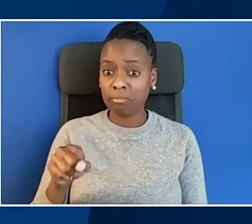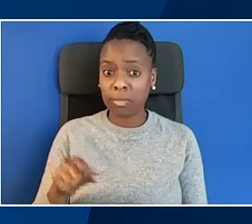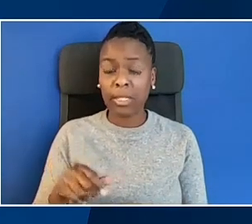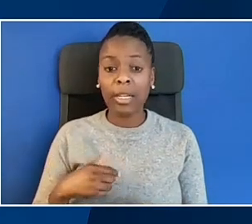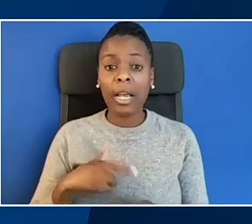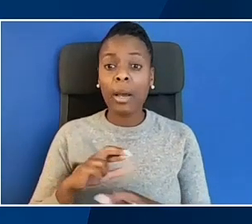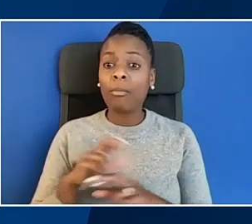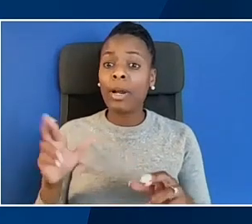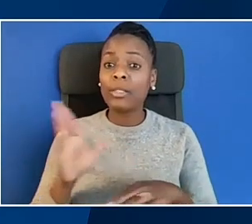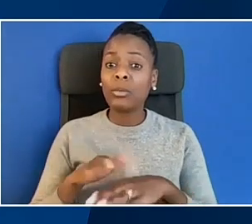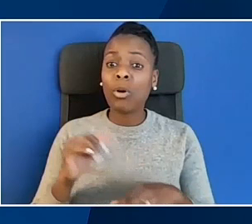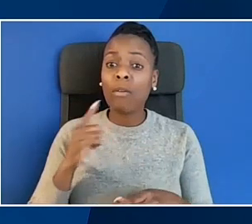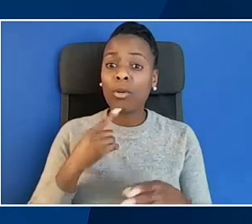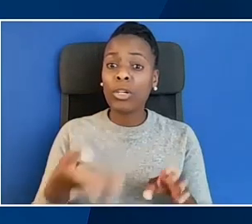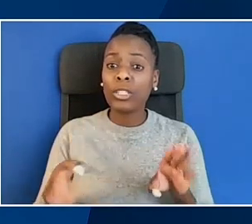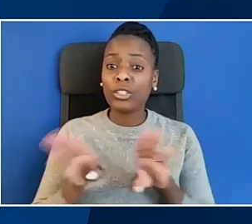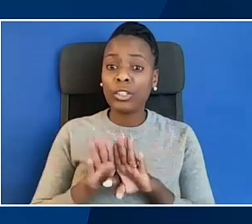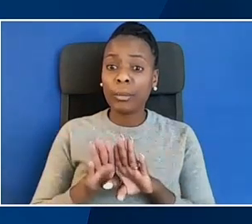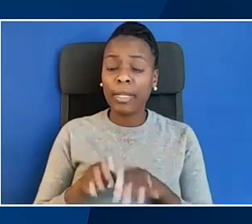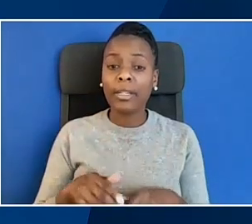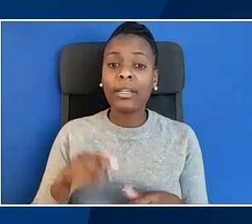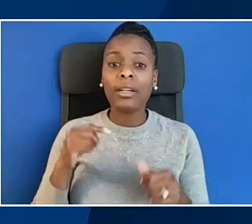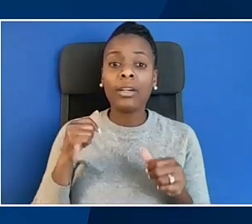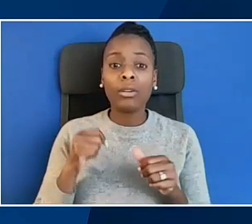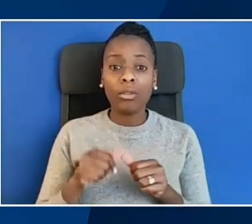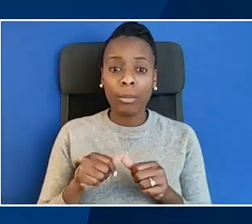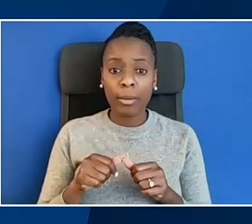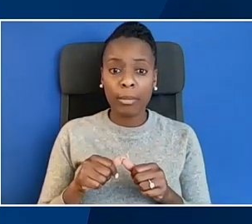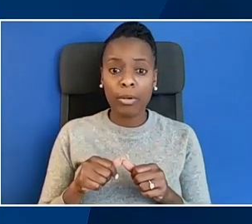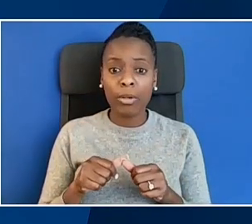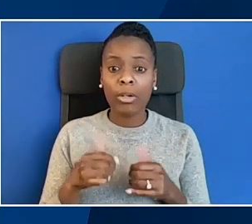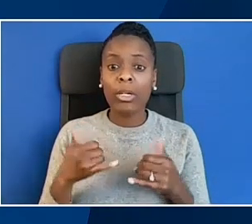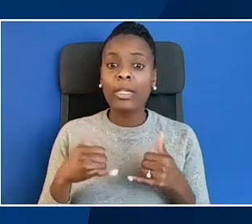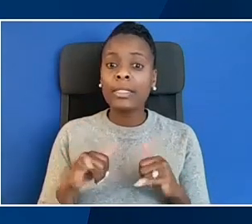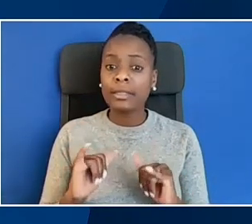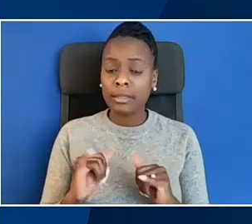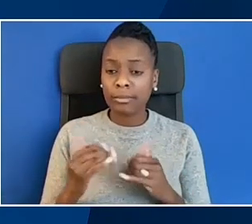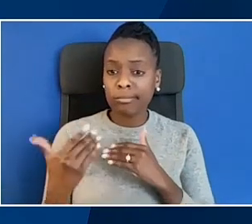adjournment. Just remember, that it is still incumbent on you all that, you know,